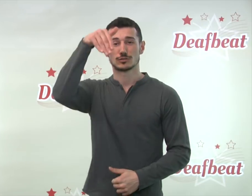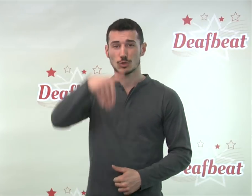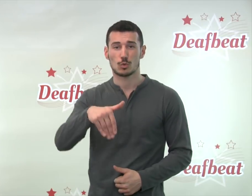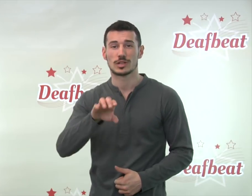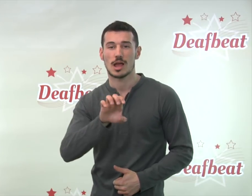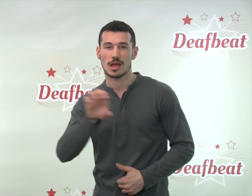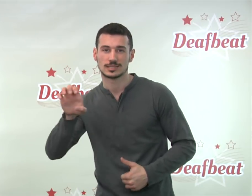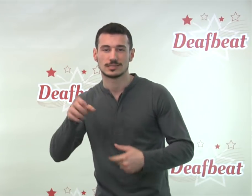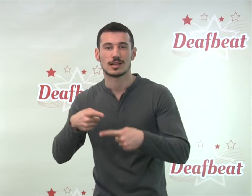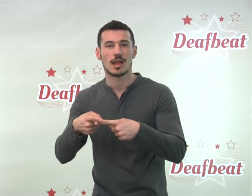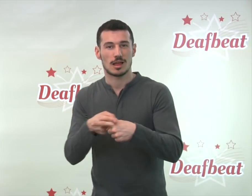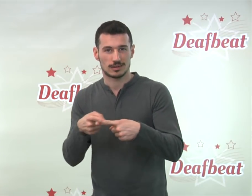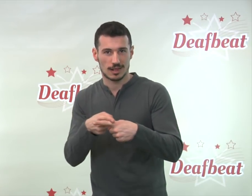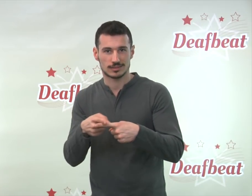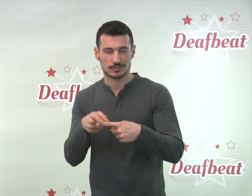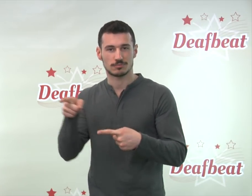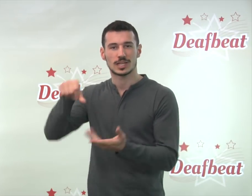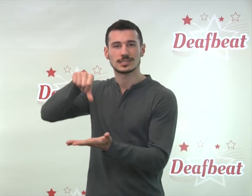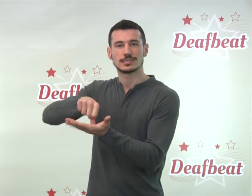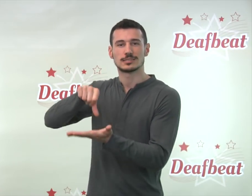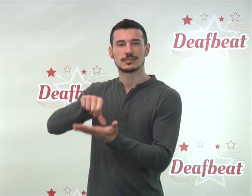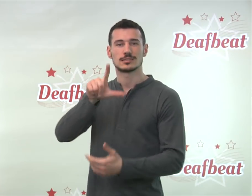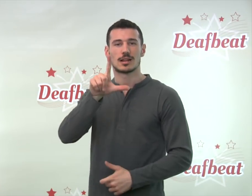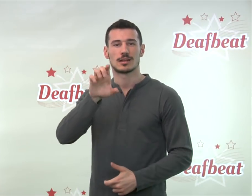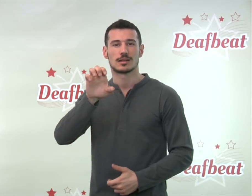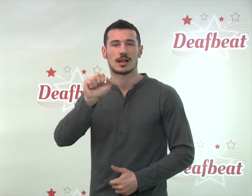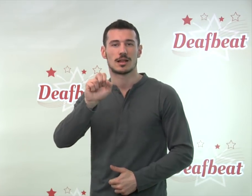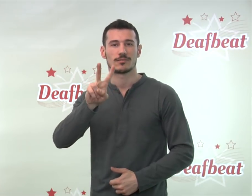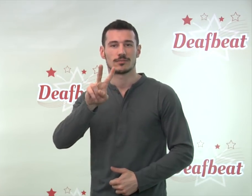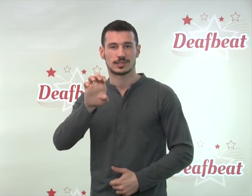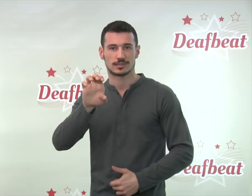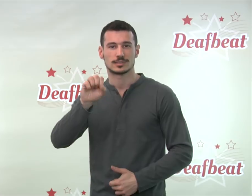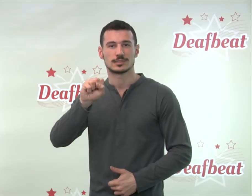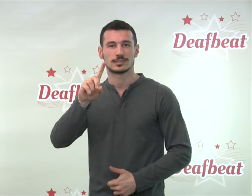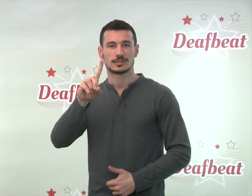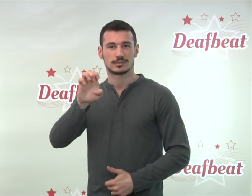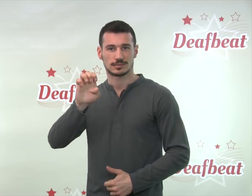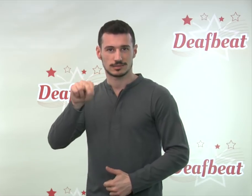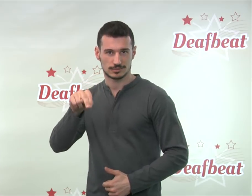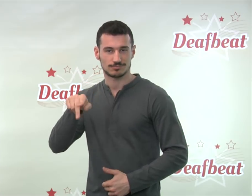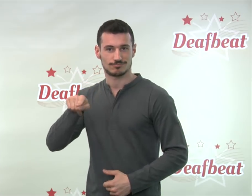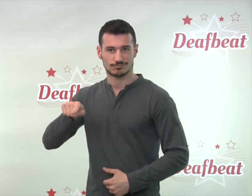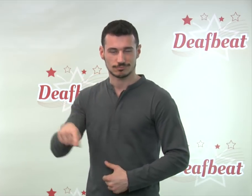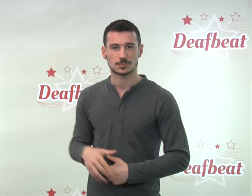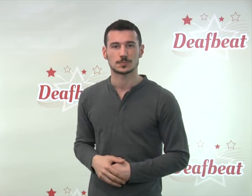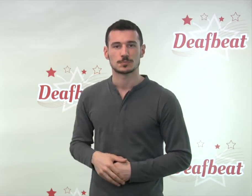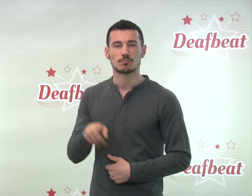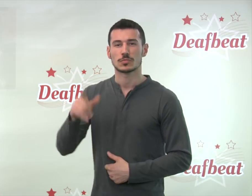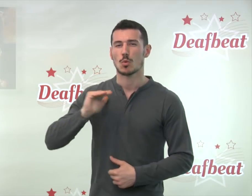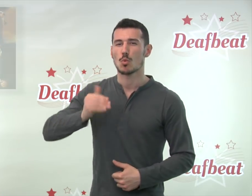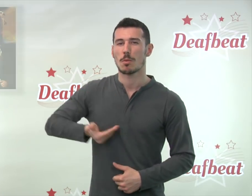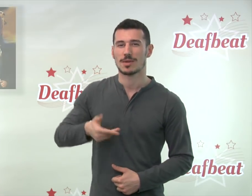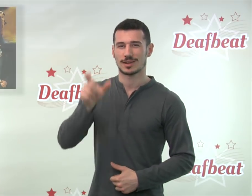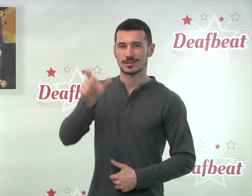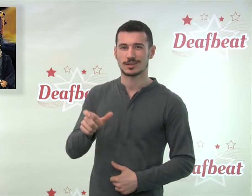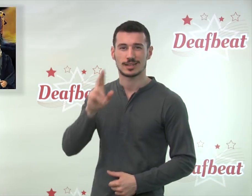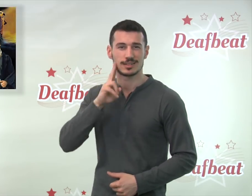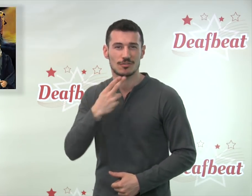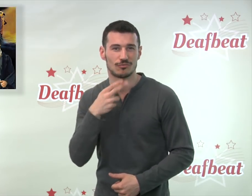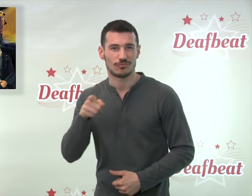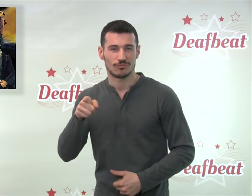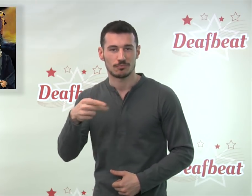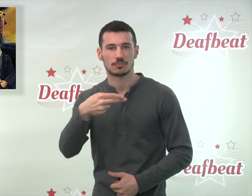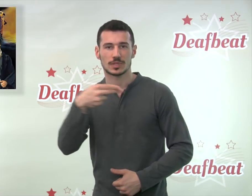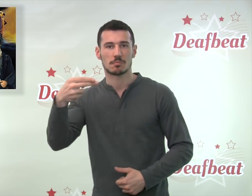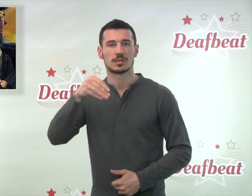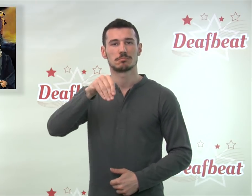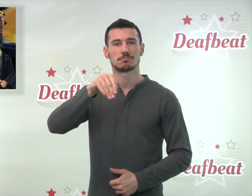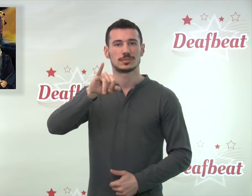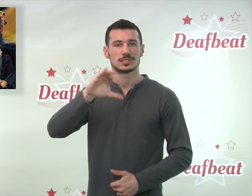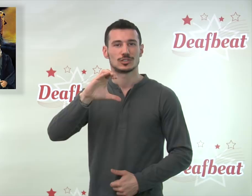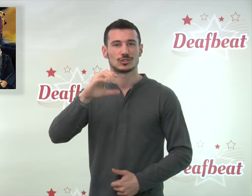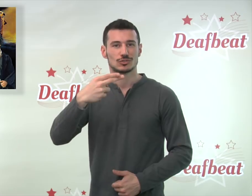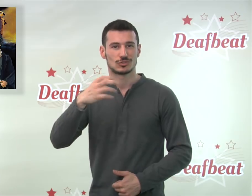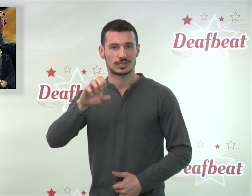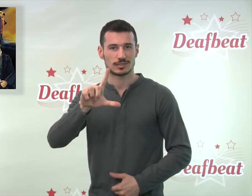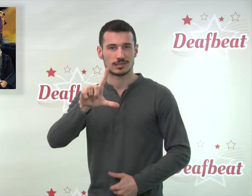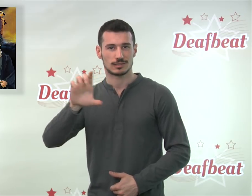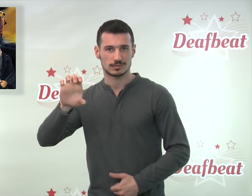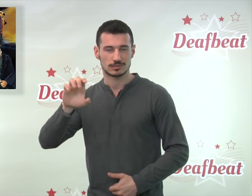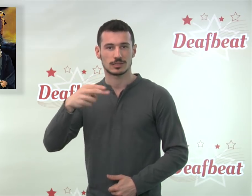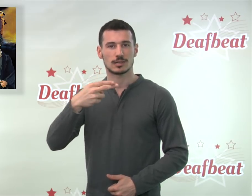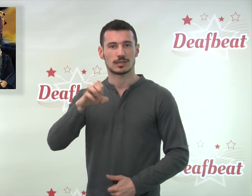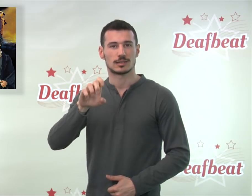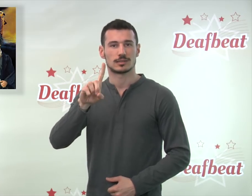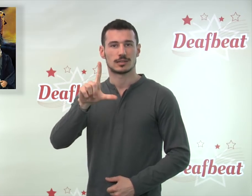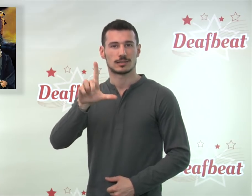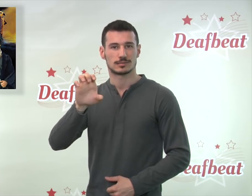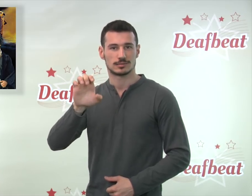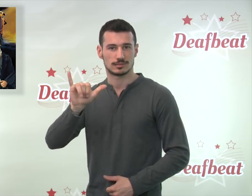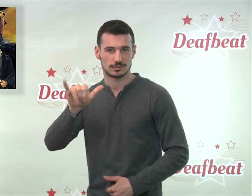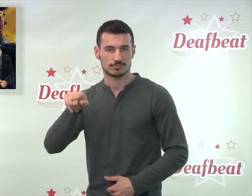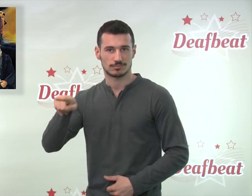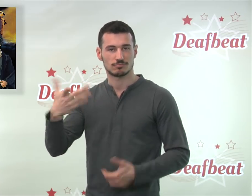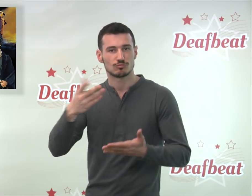A deaf British woman, Michelle Hedley wrote her experiences about a deaf person touring the Harry